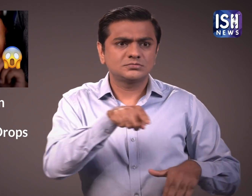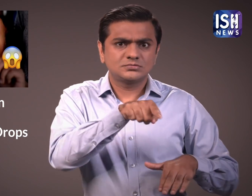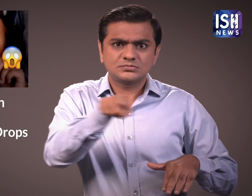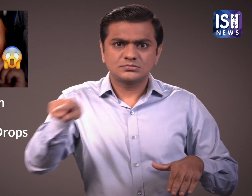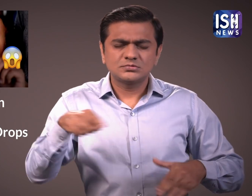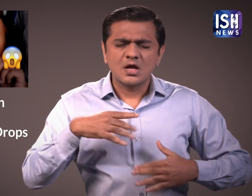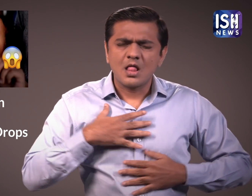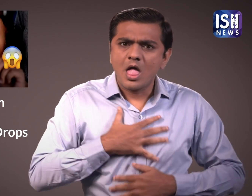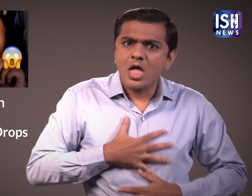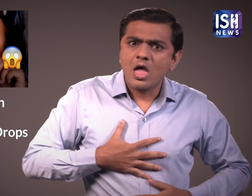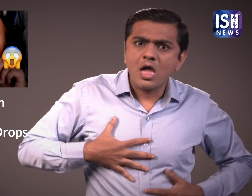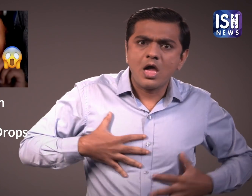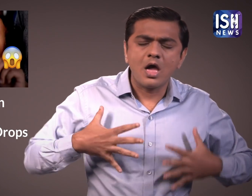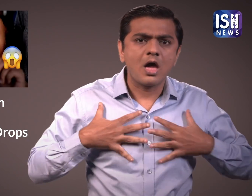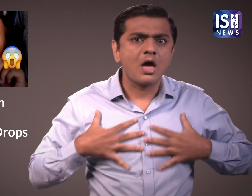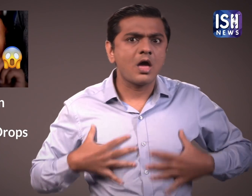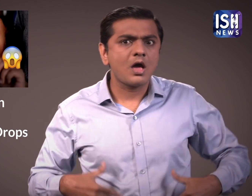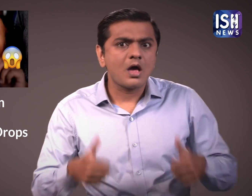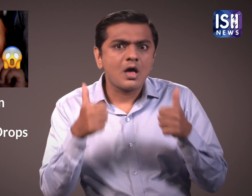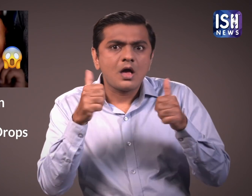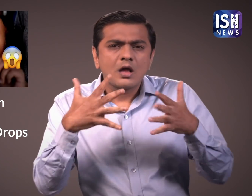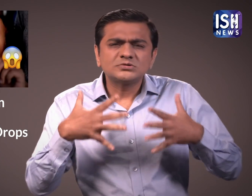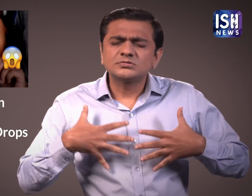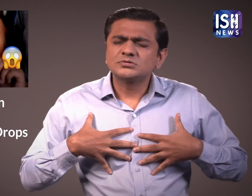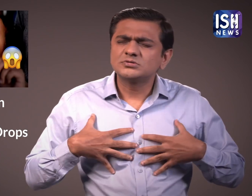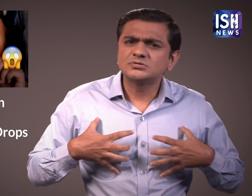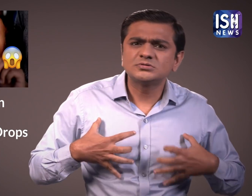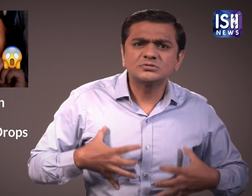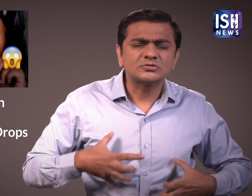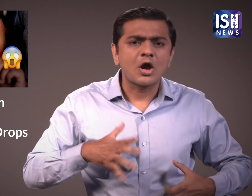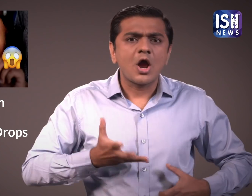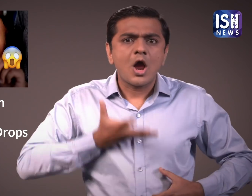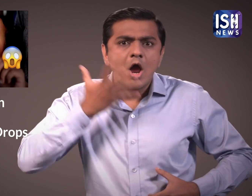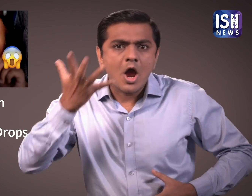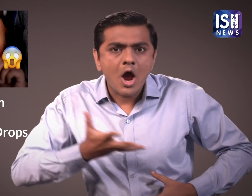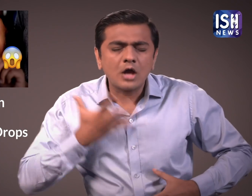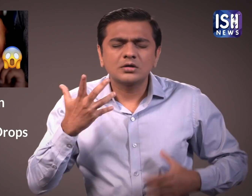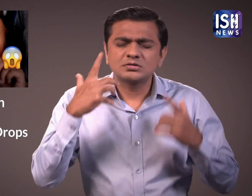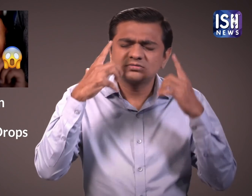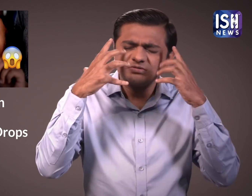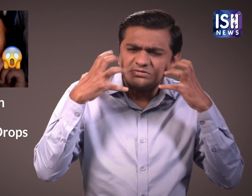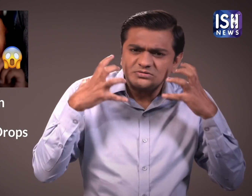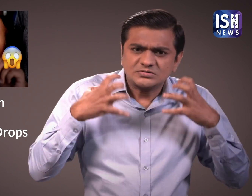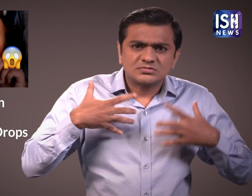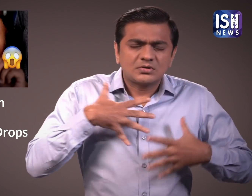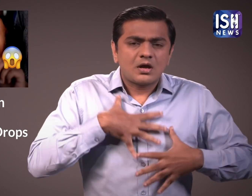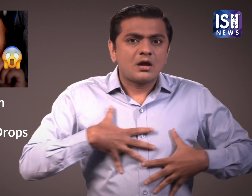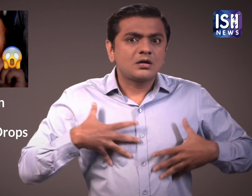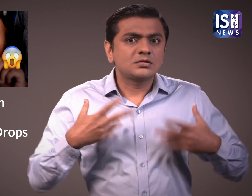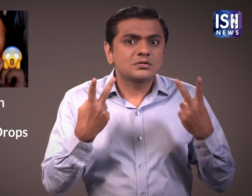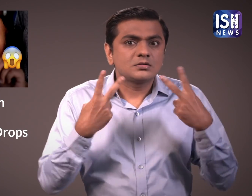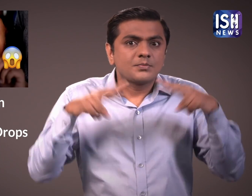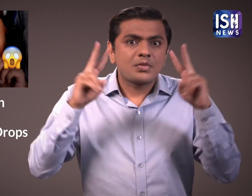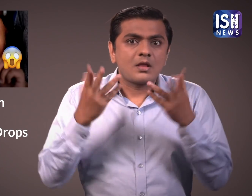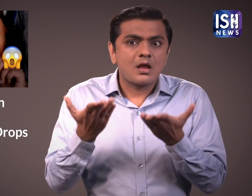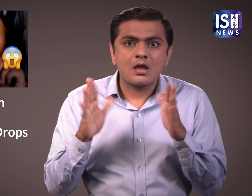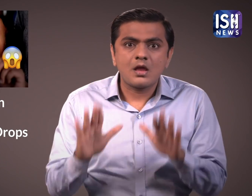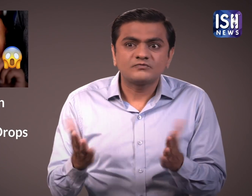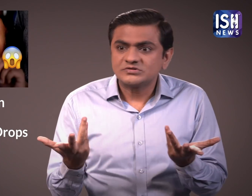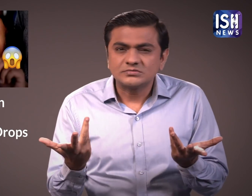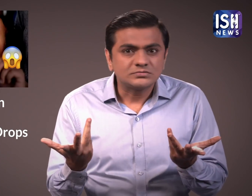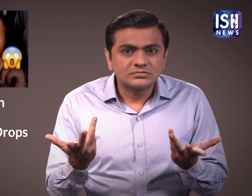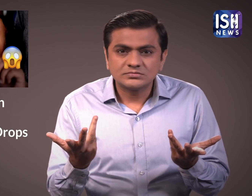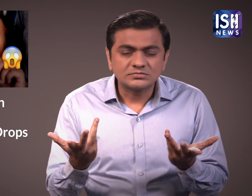After that many of the children complained of nausea, cramps and started vomiting.